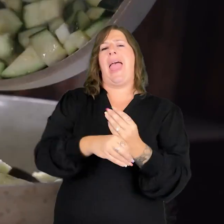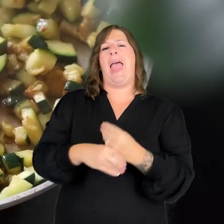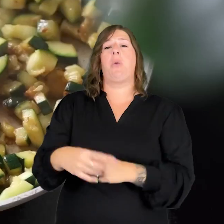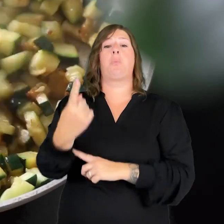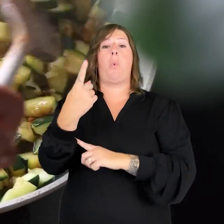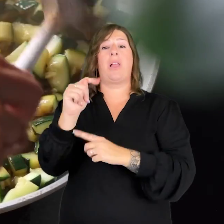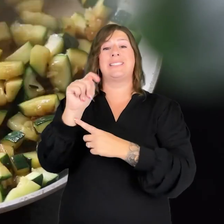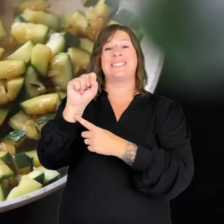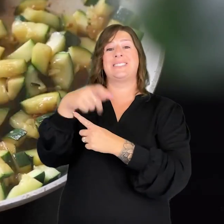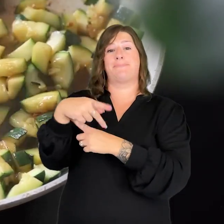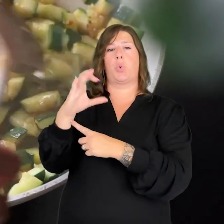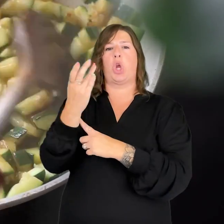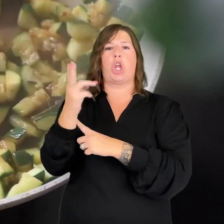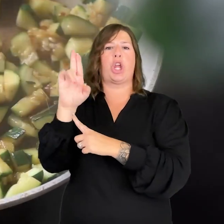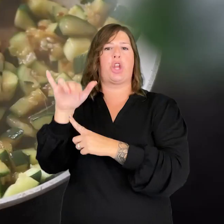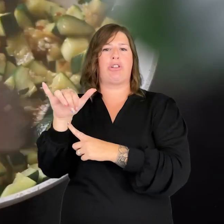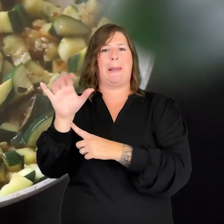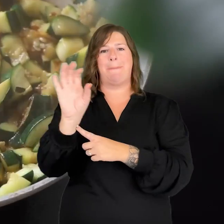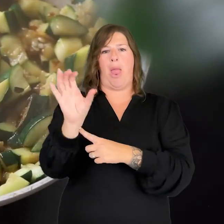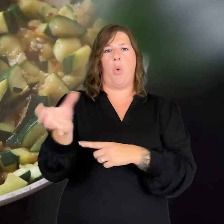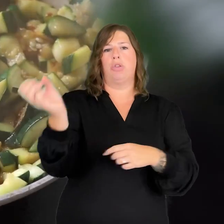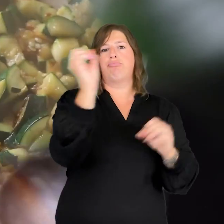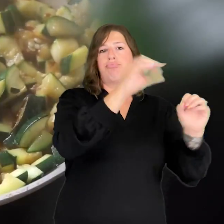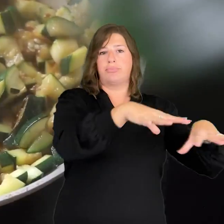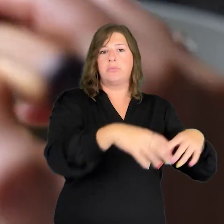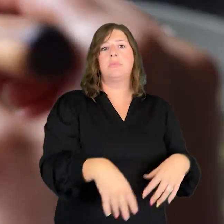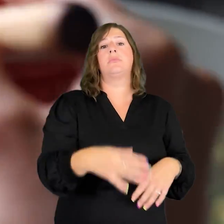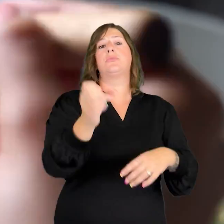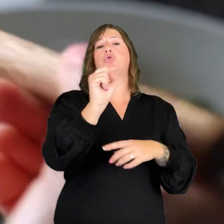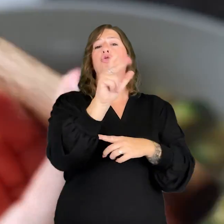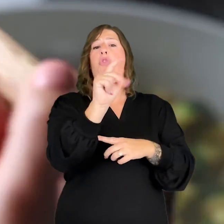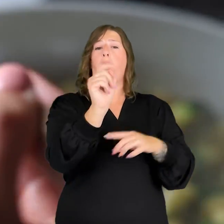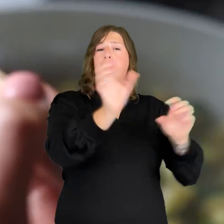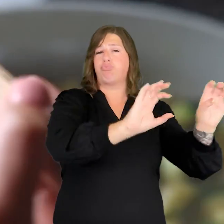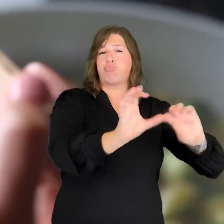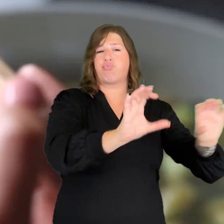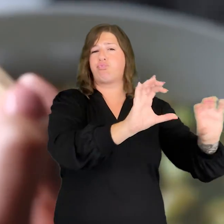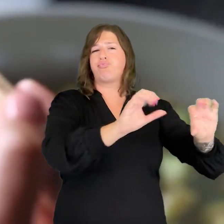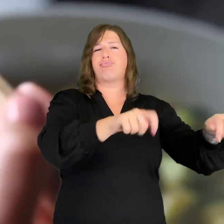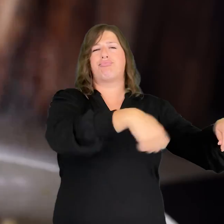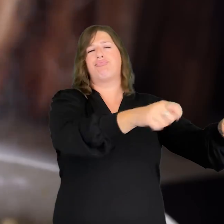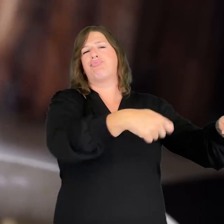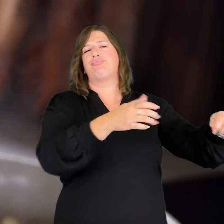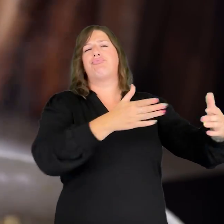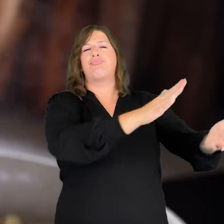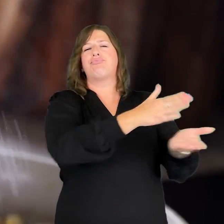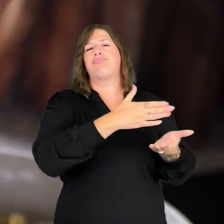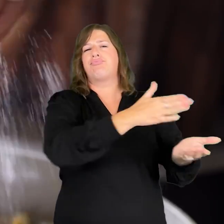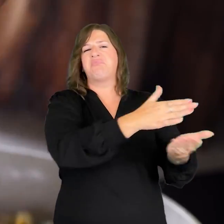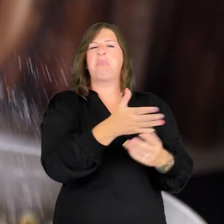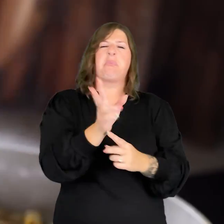We're going to cook this for a few minutes until it's lightly golden before we add in a teaspoon of curry powder and a little bit of salt.